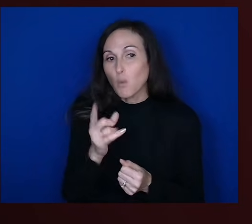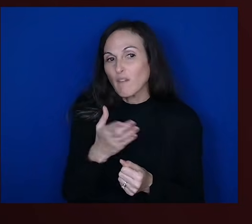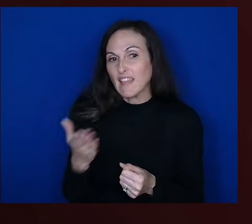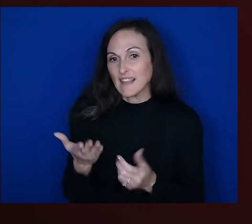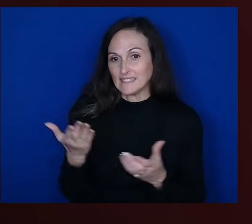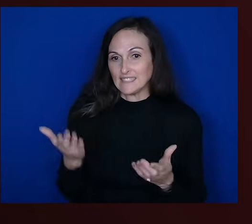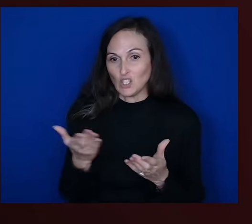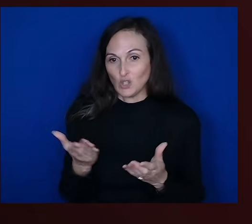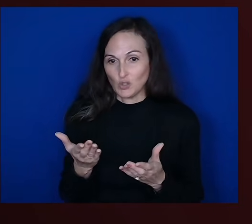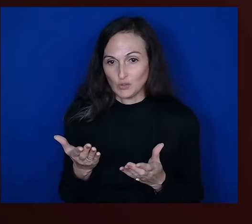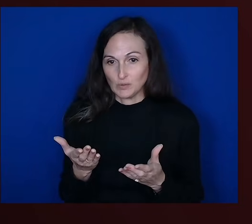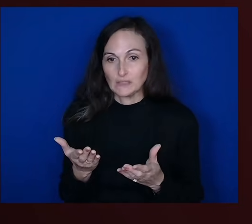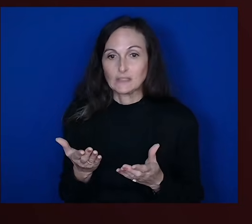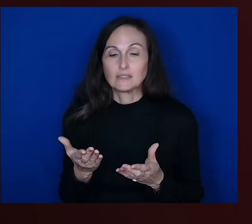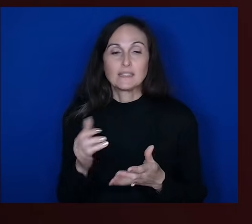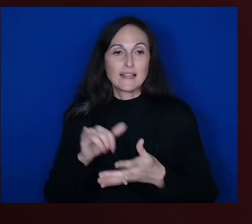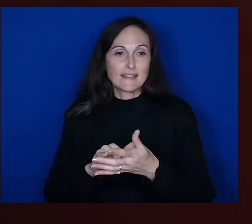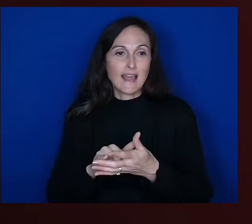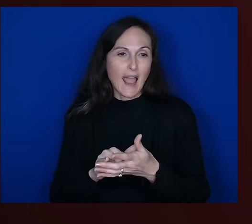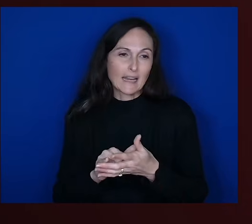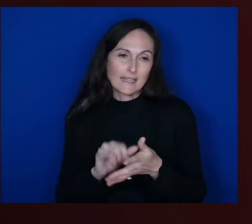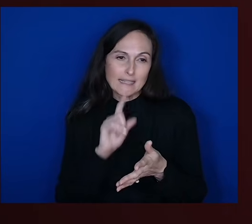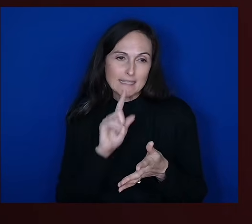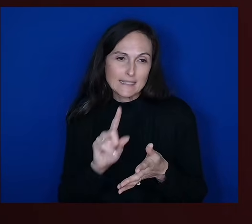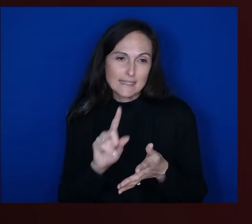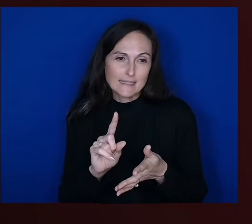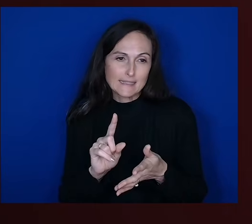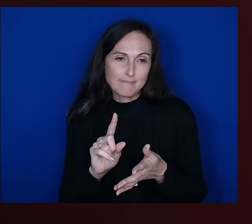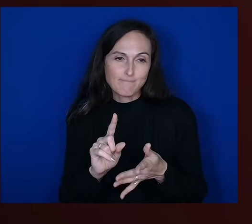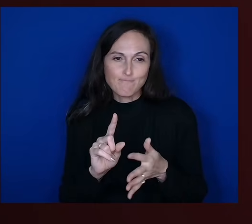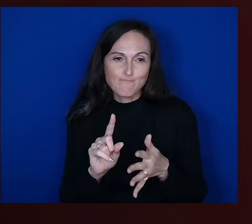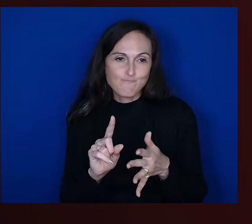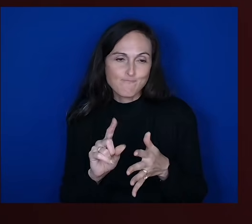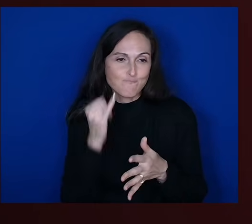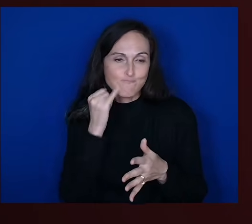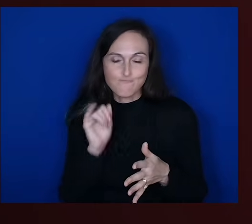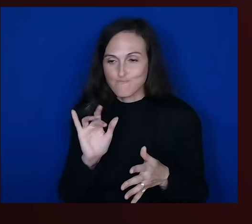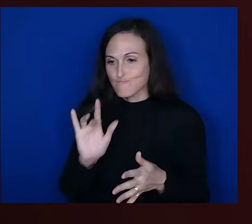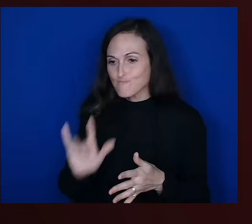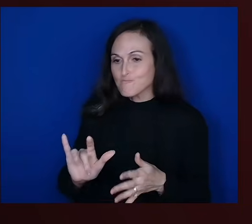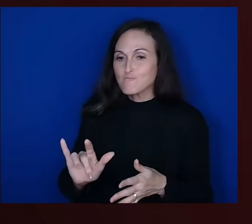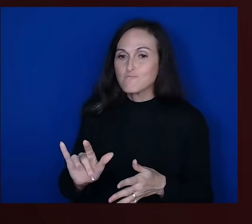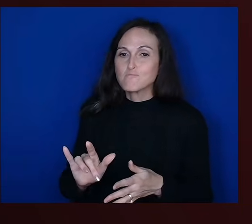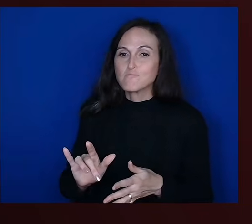if we go to an ingested chunk, I believe, has it, you'll see